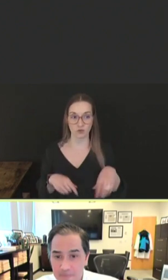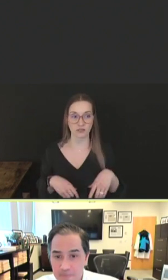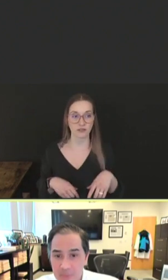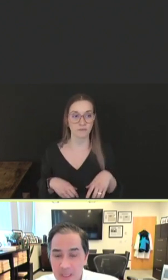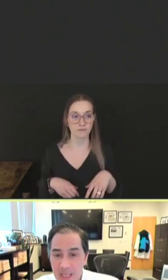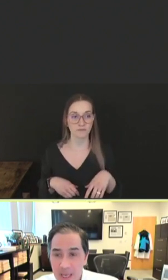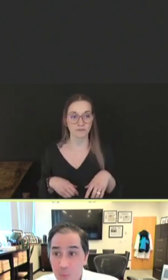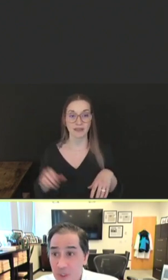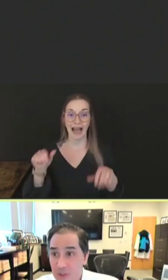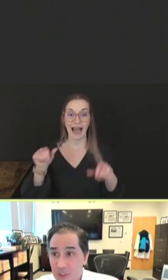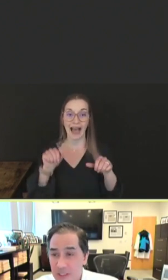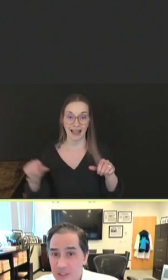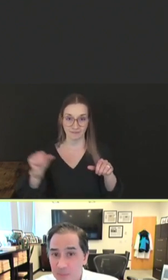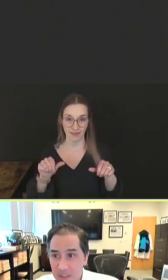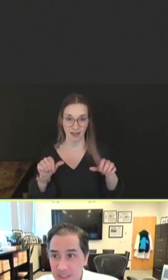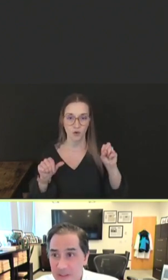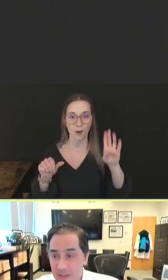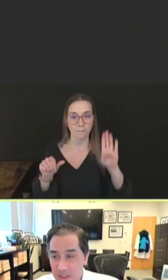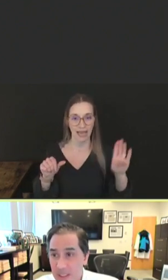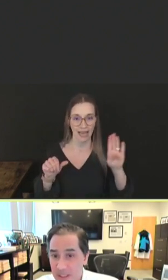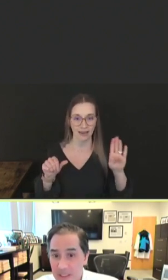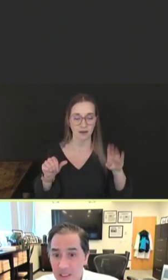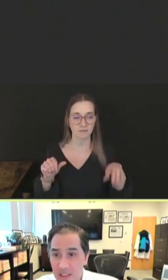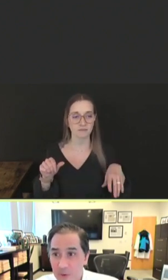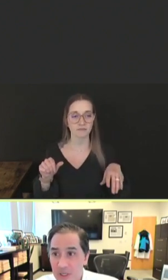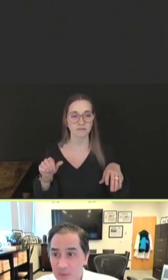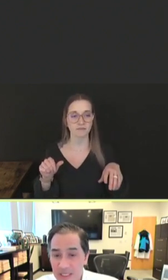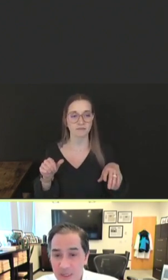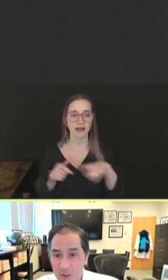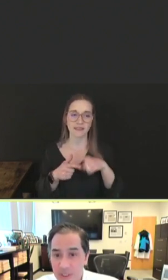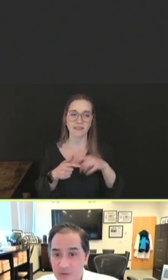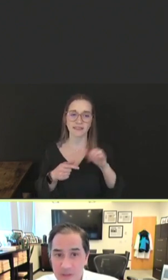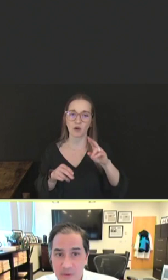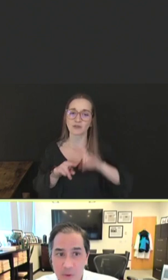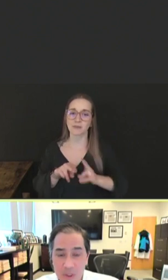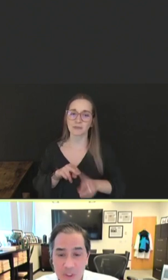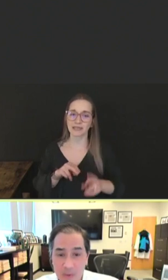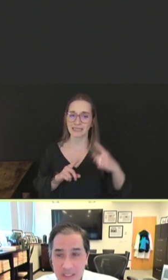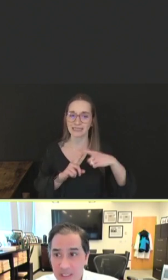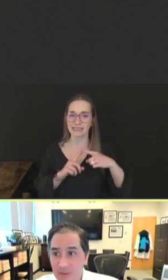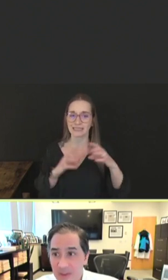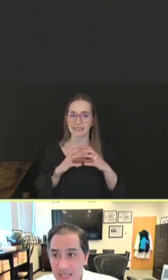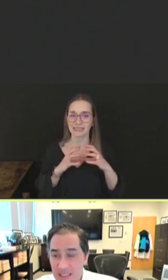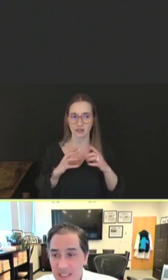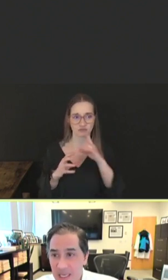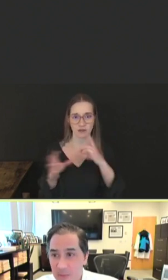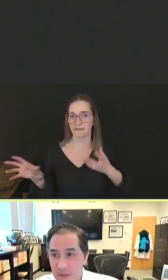which depletes CD8 T cells very substantially in vivo. So basically, we vaccinated the animals,